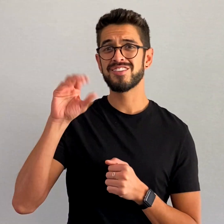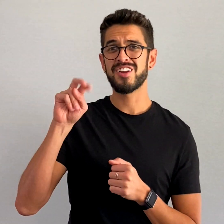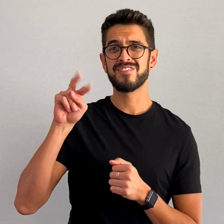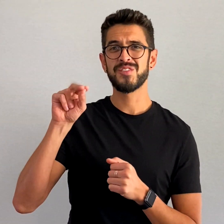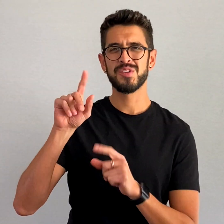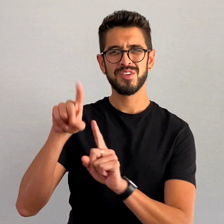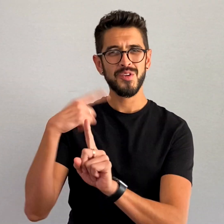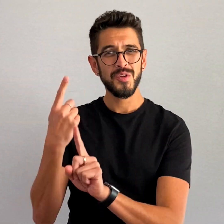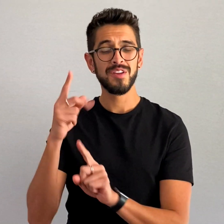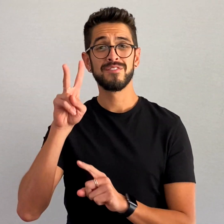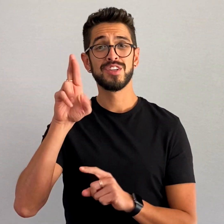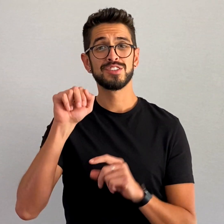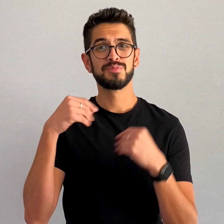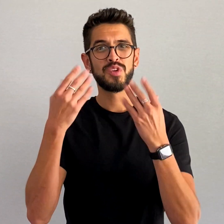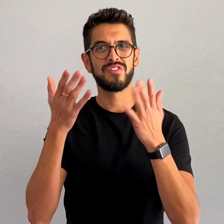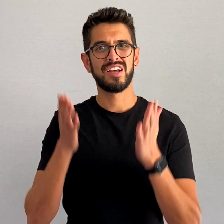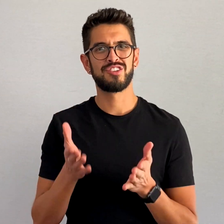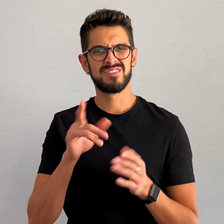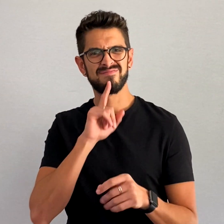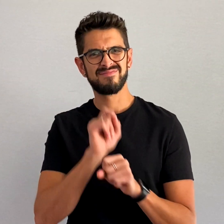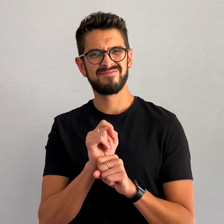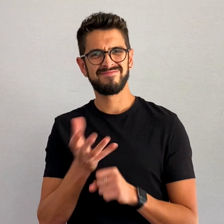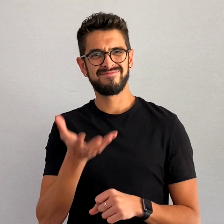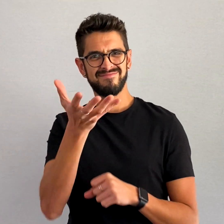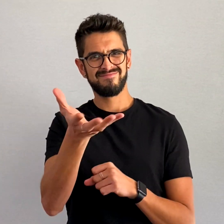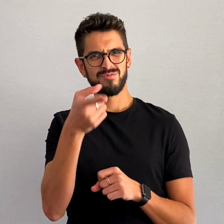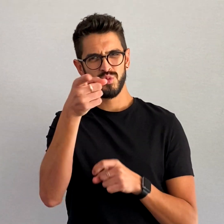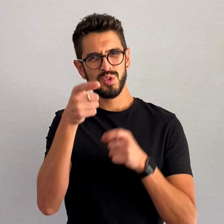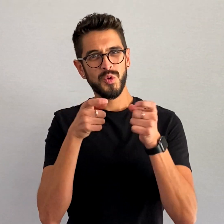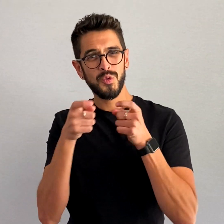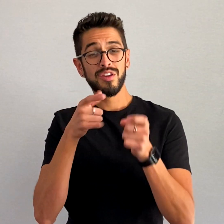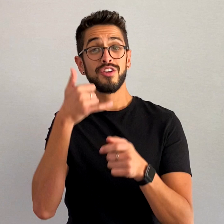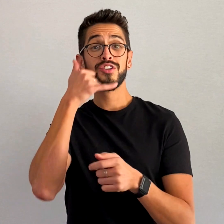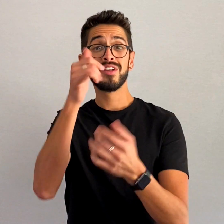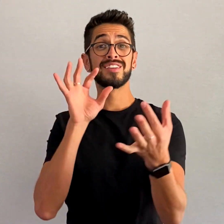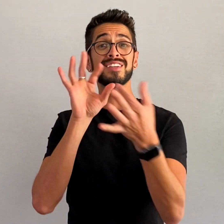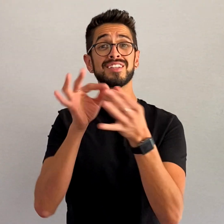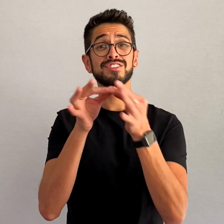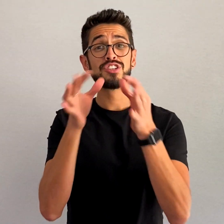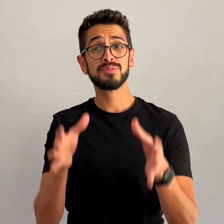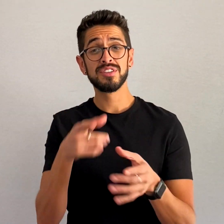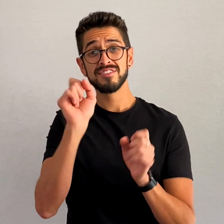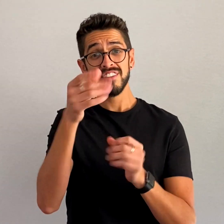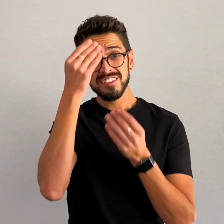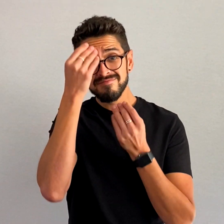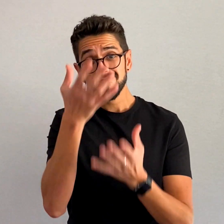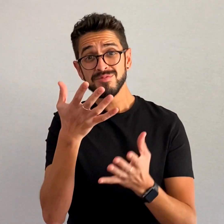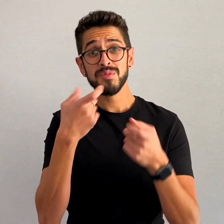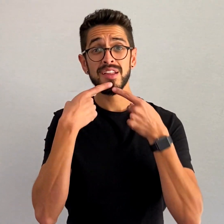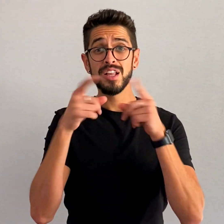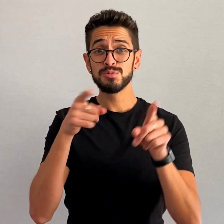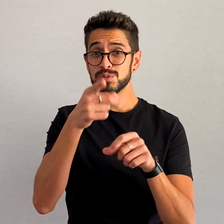Convo is the only VRS provider who puts you in control of your call and whether you want the interpreter to announce